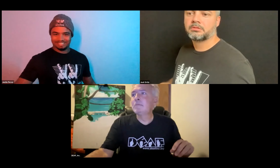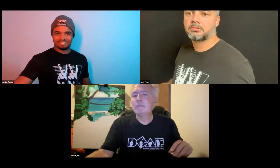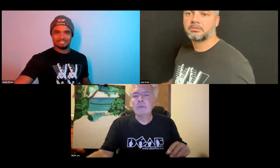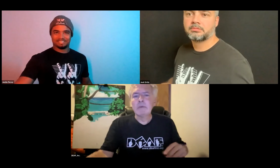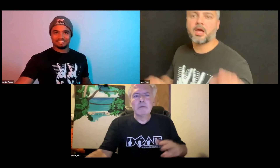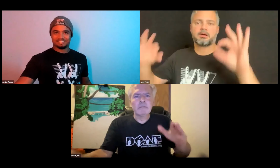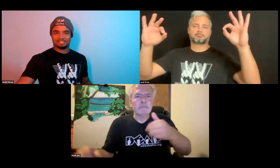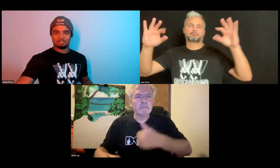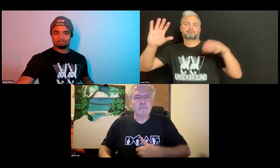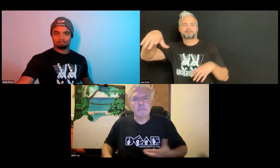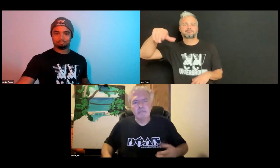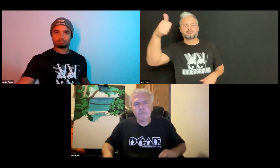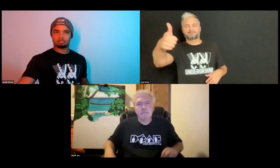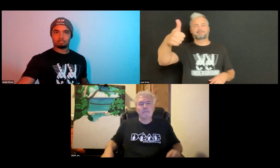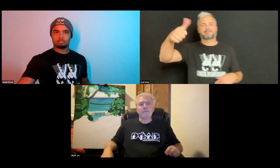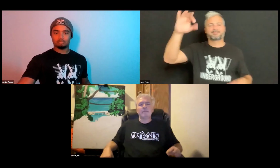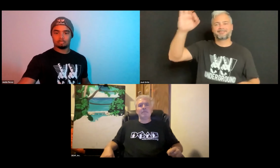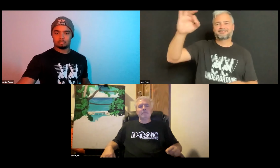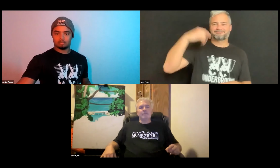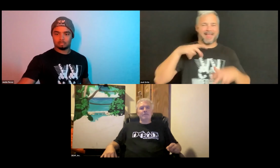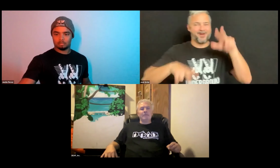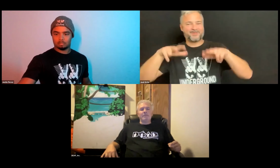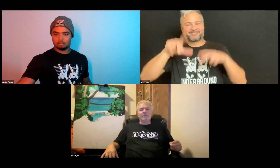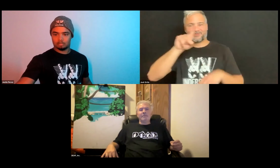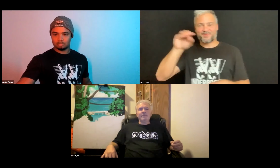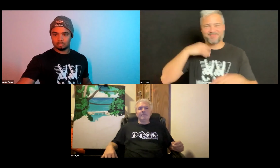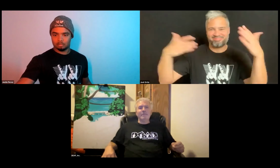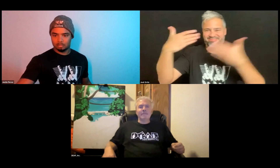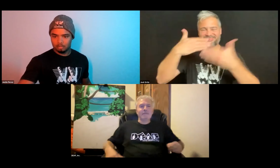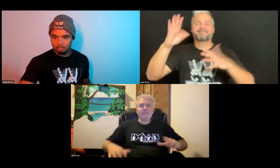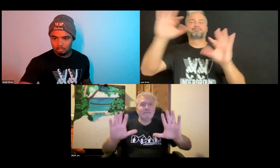Okay. There we go.